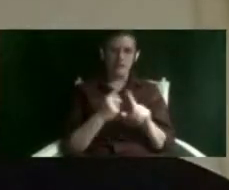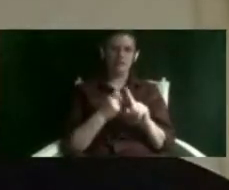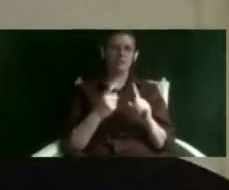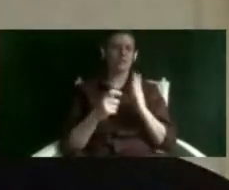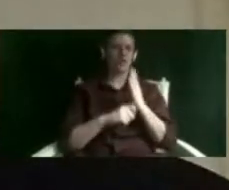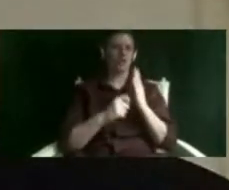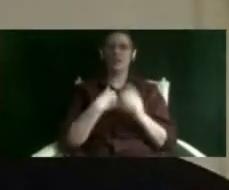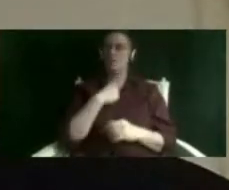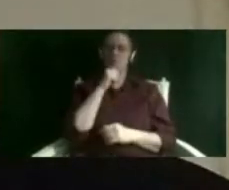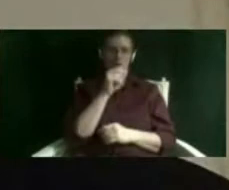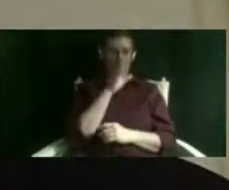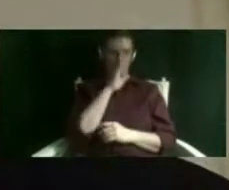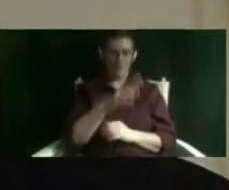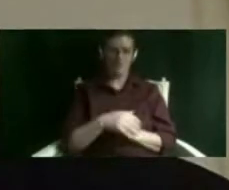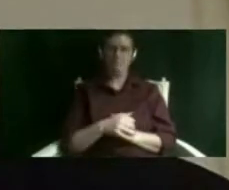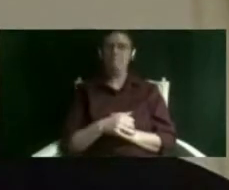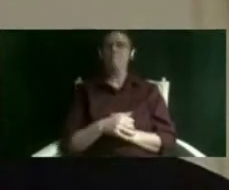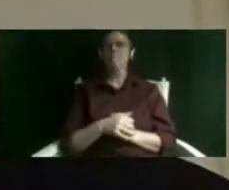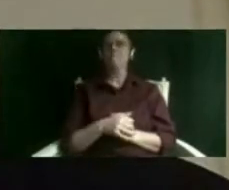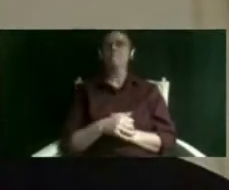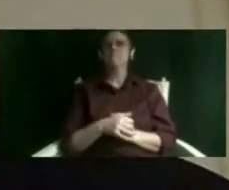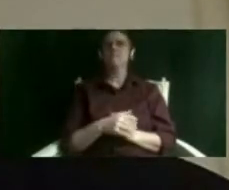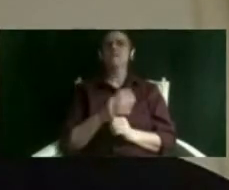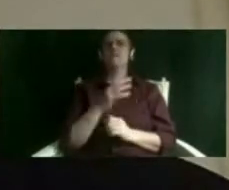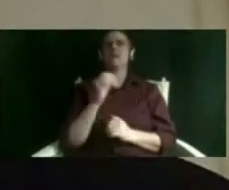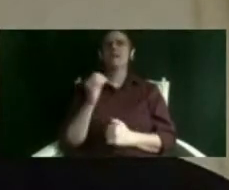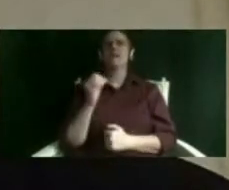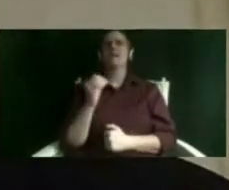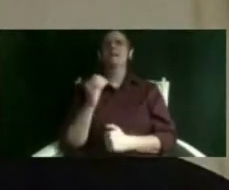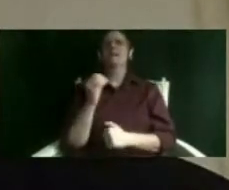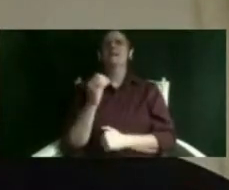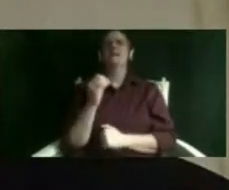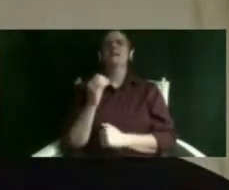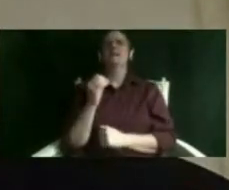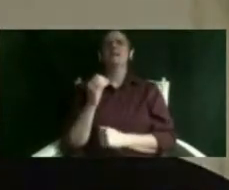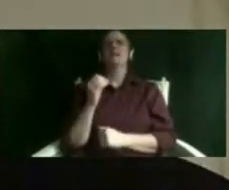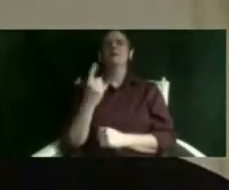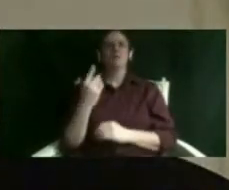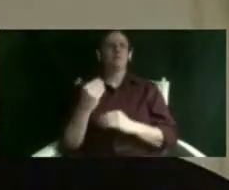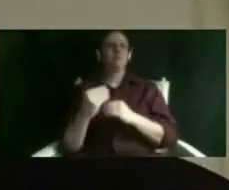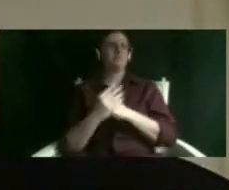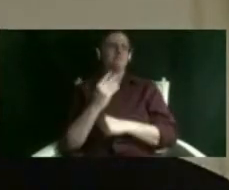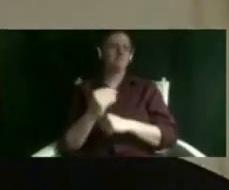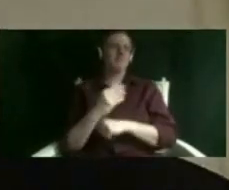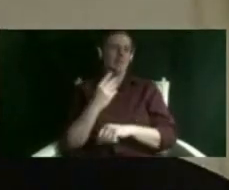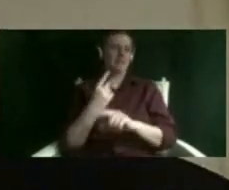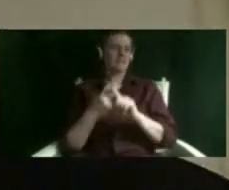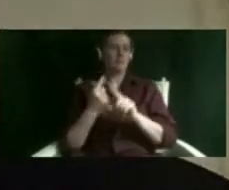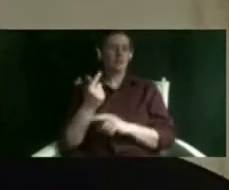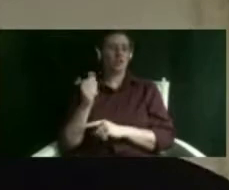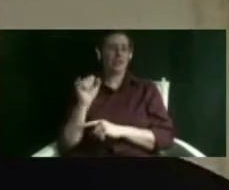good piece of advice i was given by some of the the gsa leaders in lincoln was if you can help it